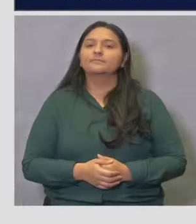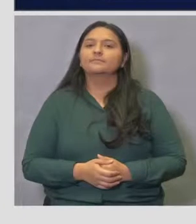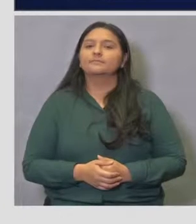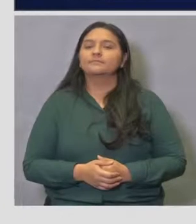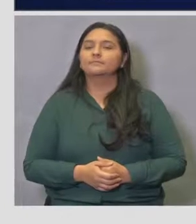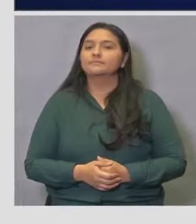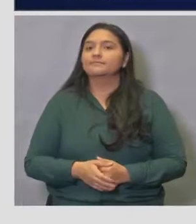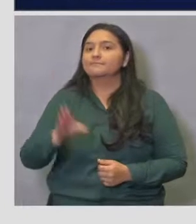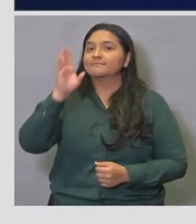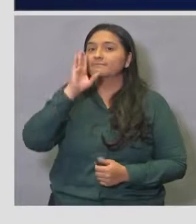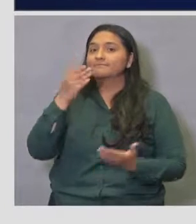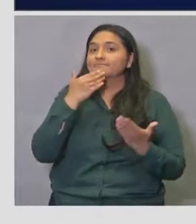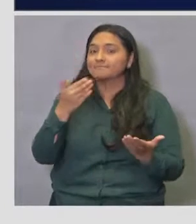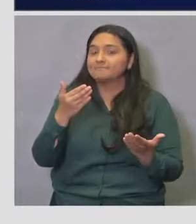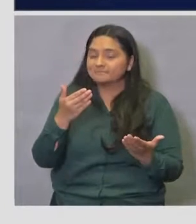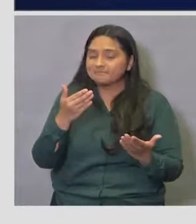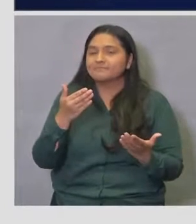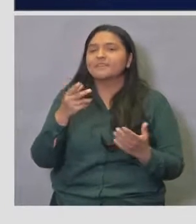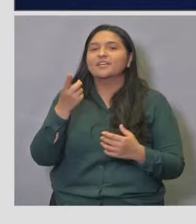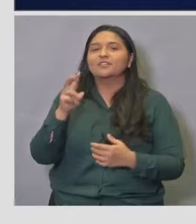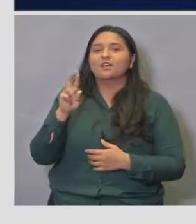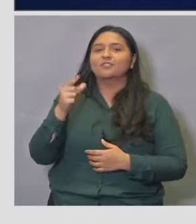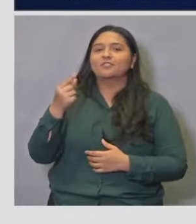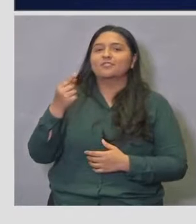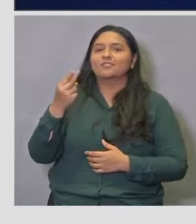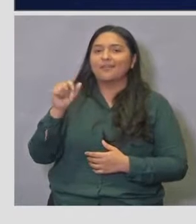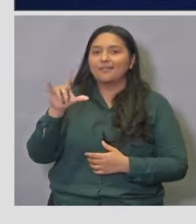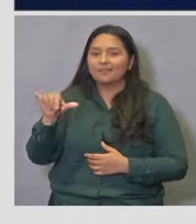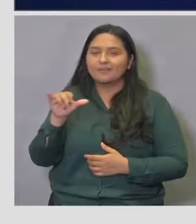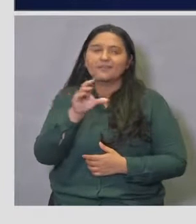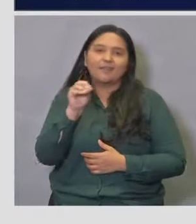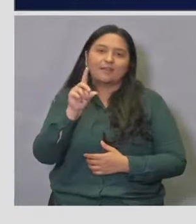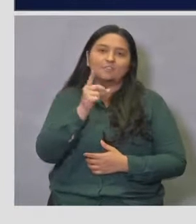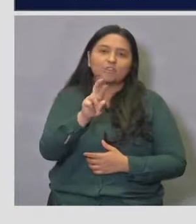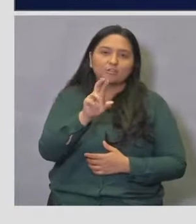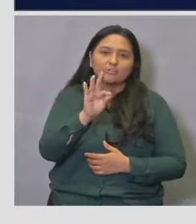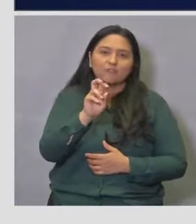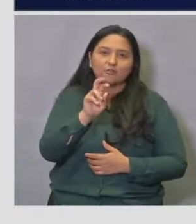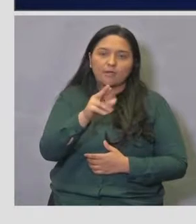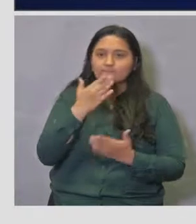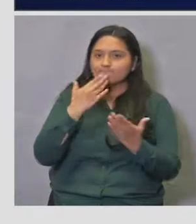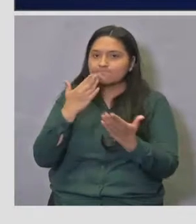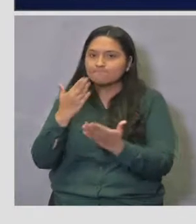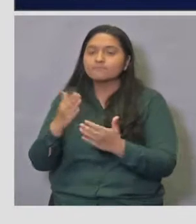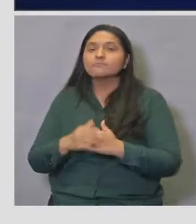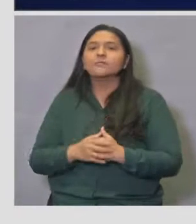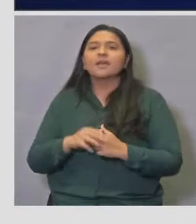THE LINE OF RYAN CARTER. PLEASE GO AHEAD.